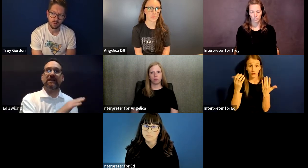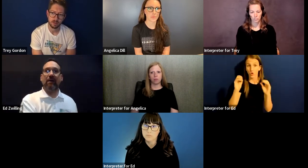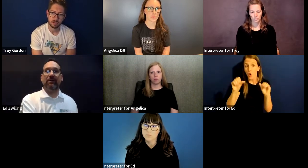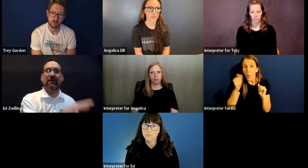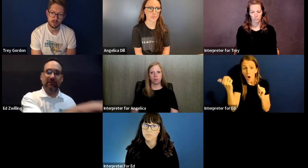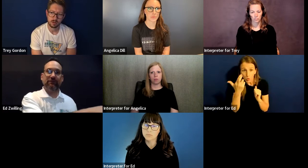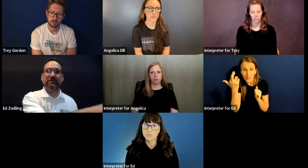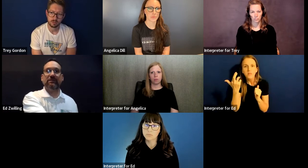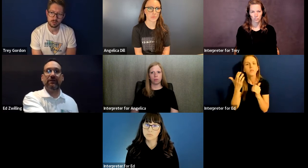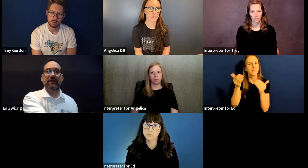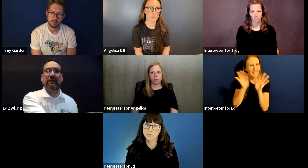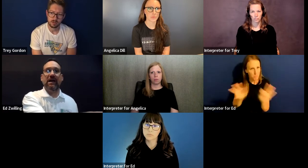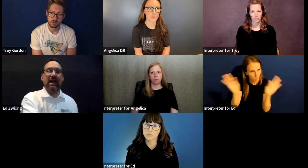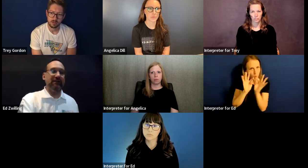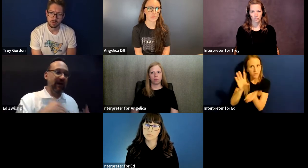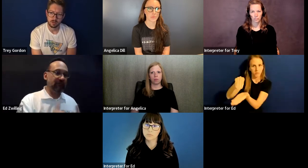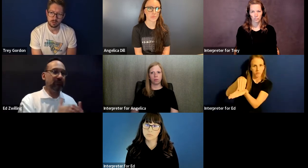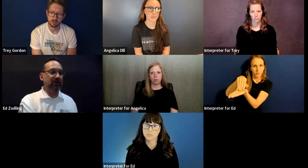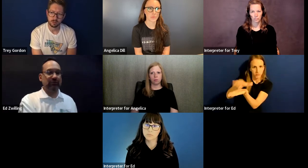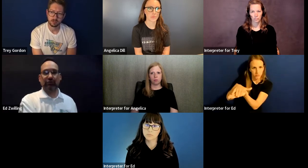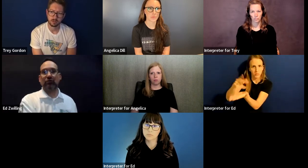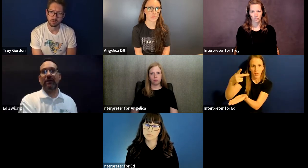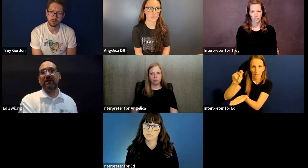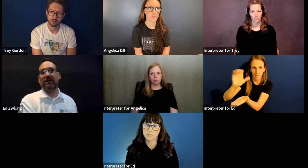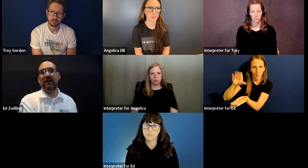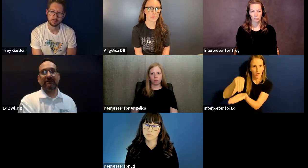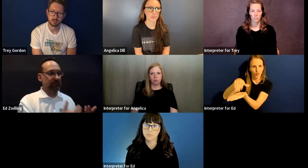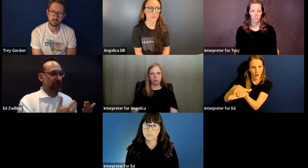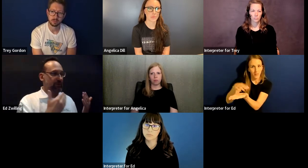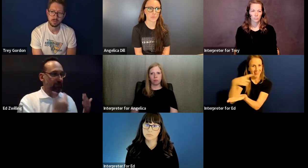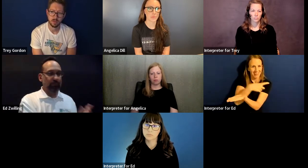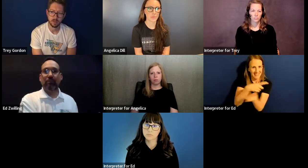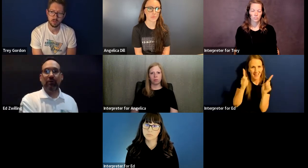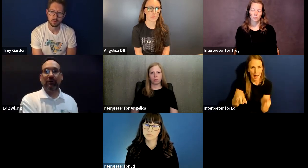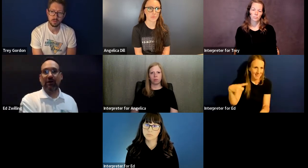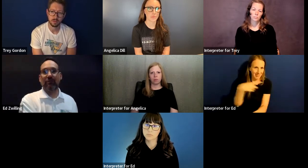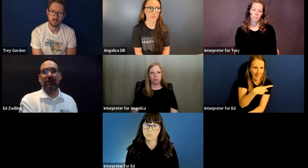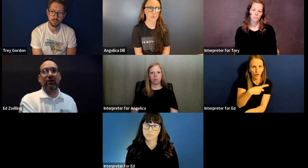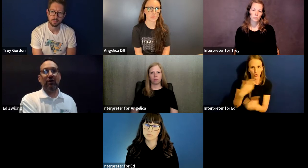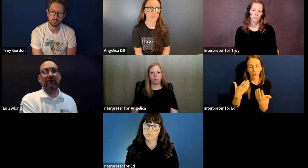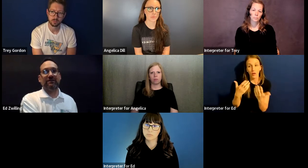happened at this facility and if everybody who's discriminated against put the government on notice